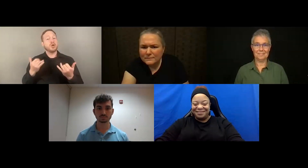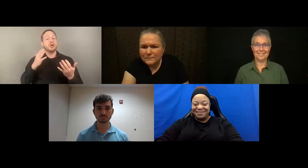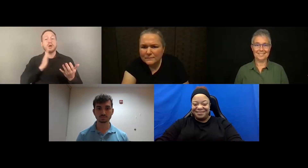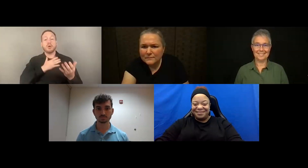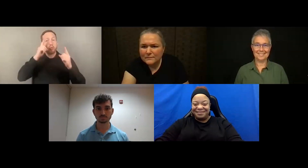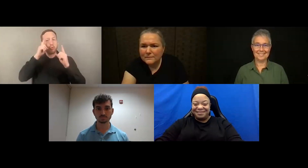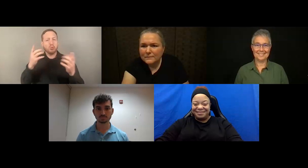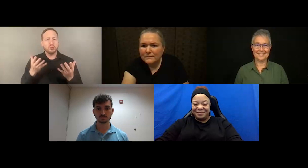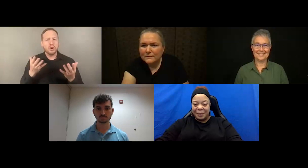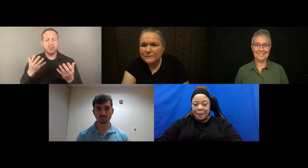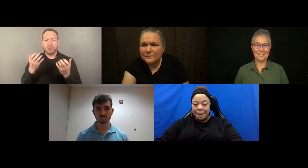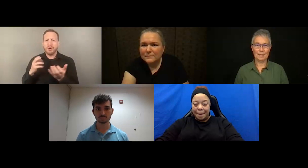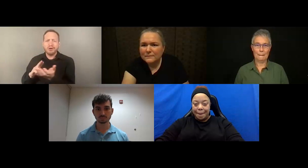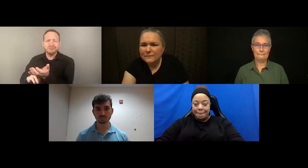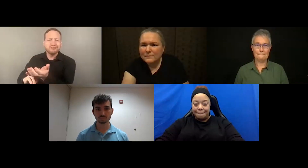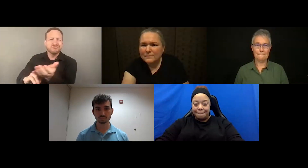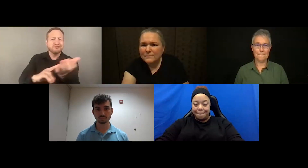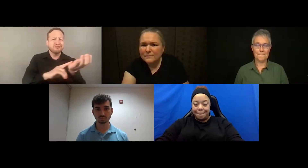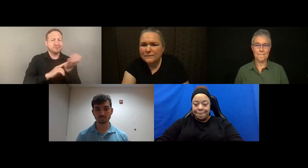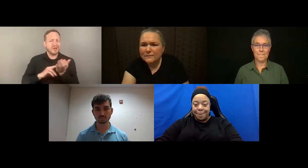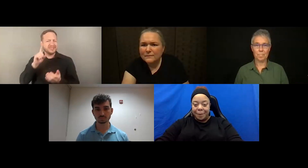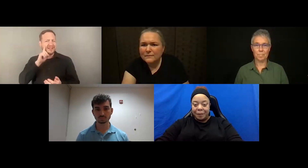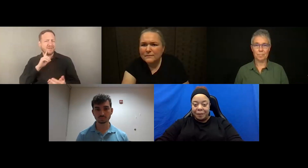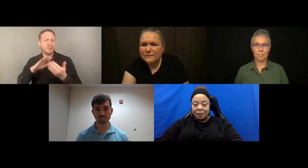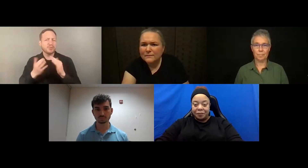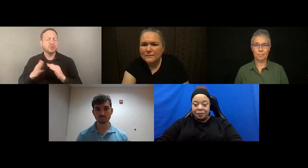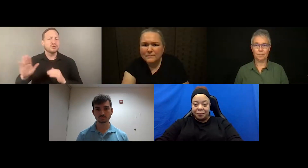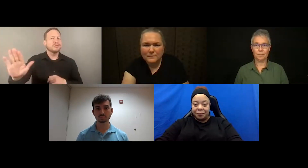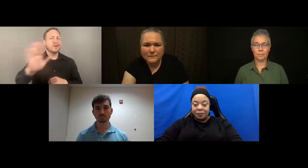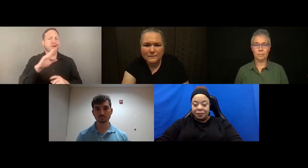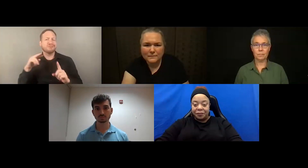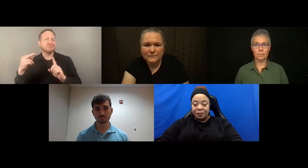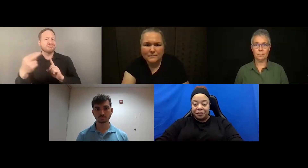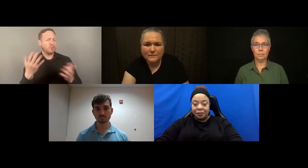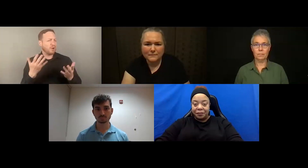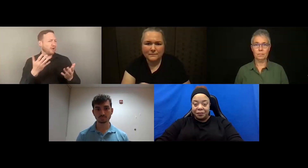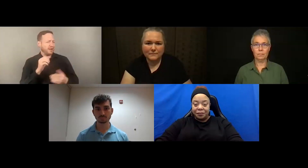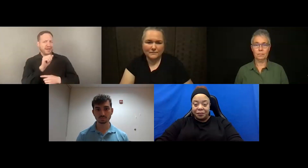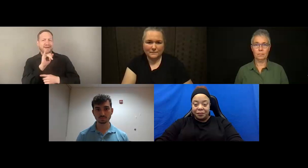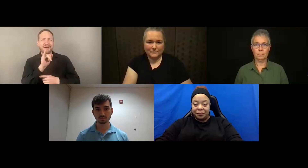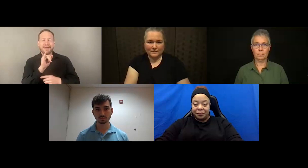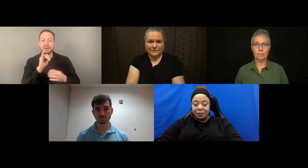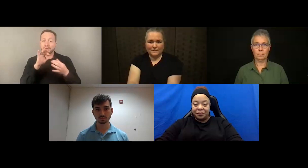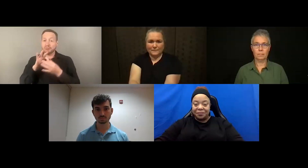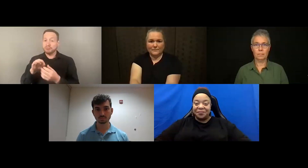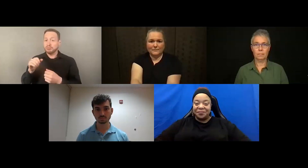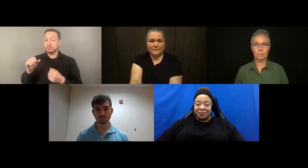Our goal is to get a pulse on the community and what your views are on AI